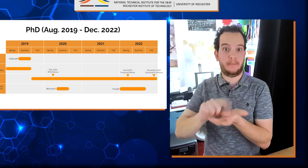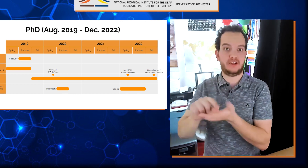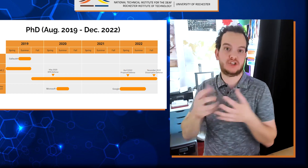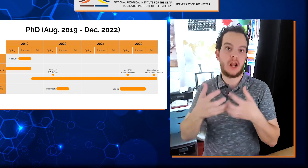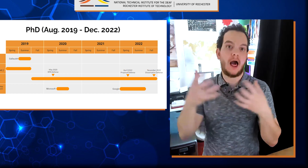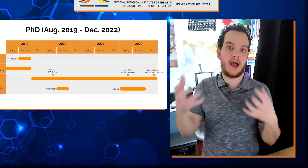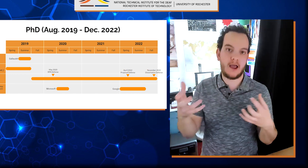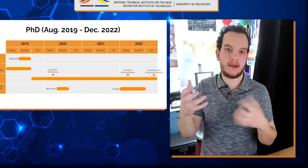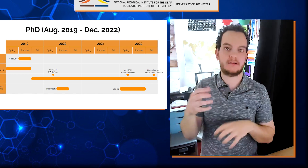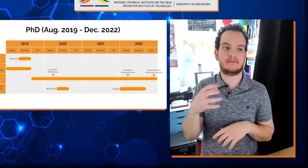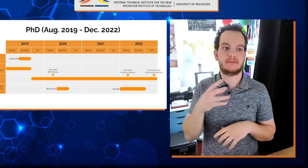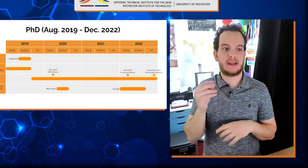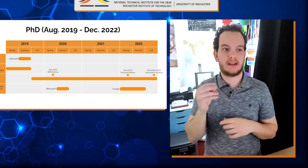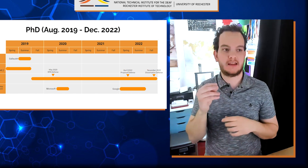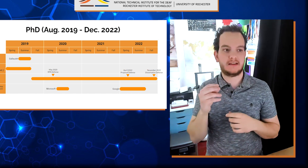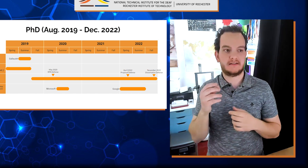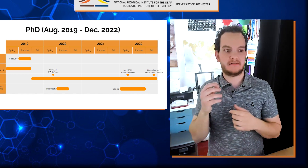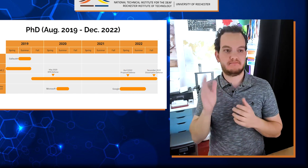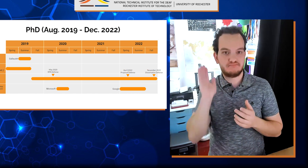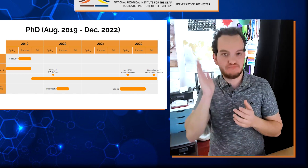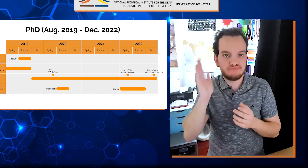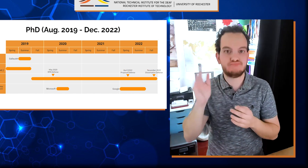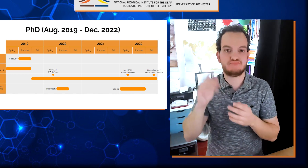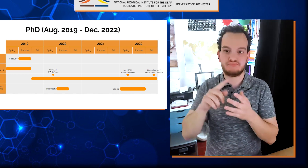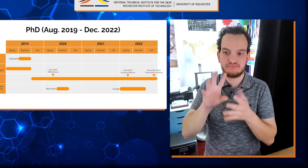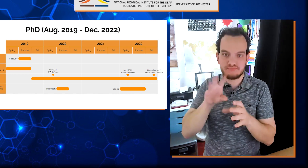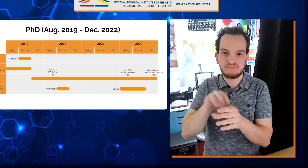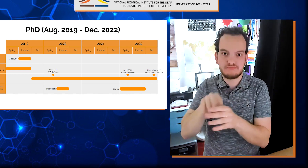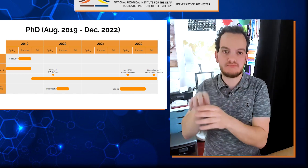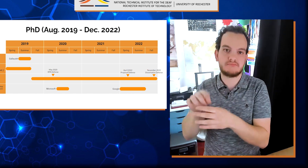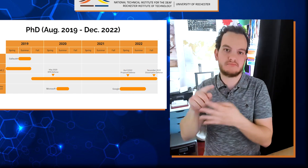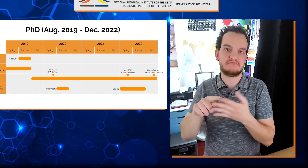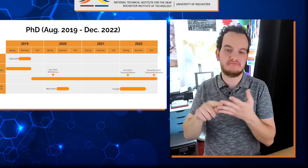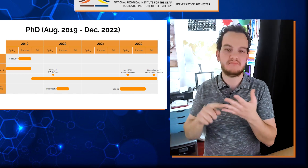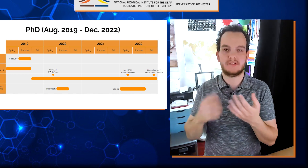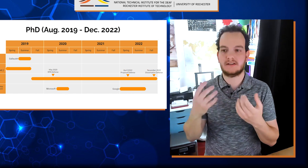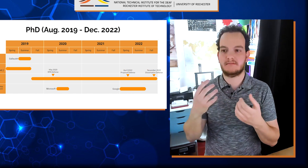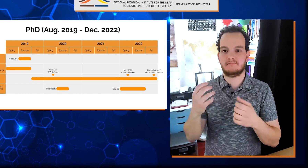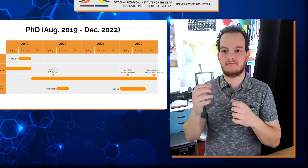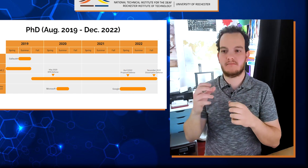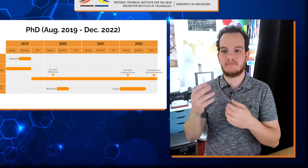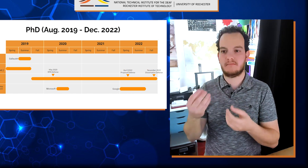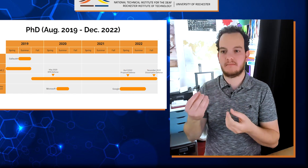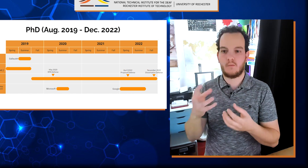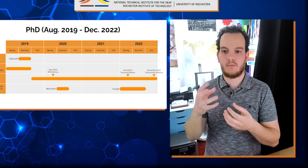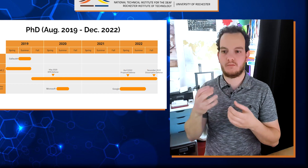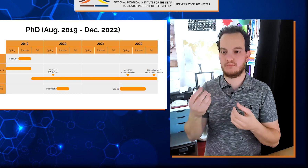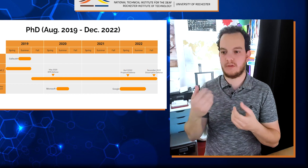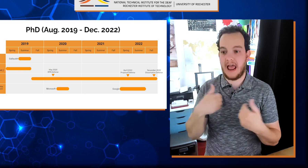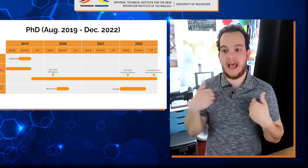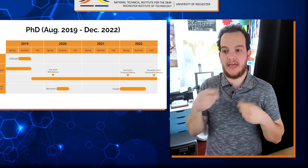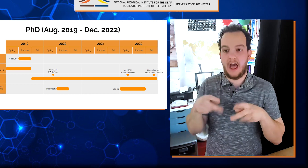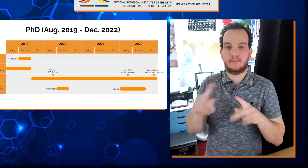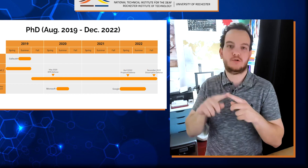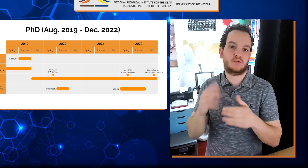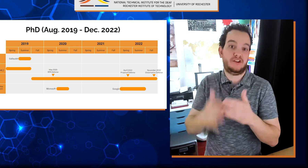at the very beginning of my Ph.D. program. I also had the opportunity to publish quite a few articles and give quite a few presentations.